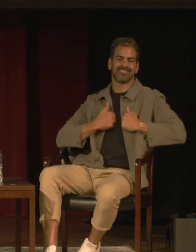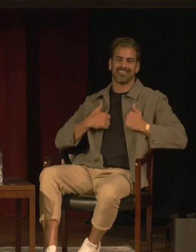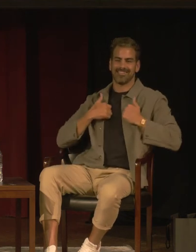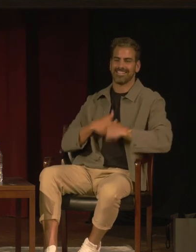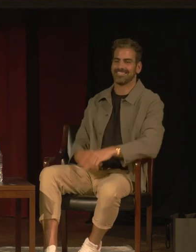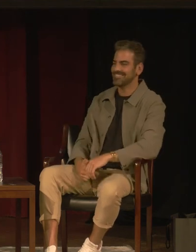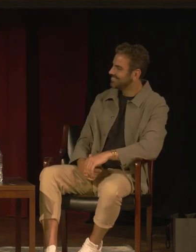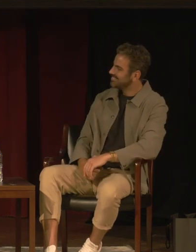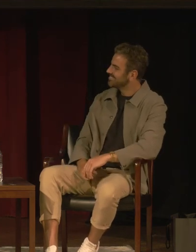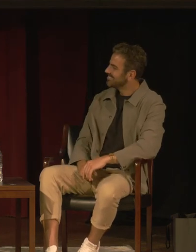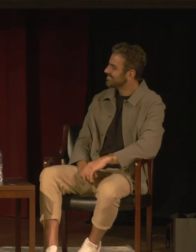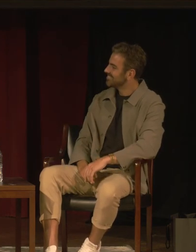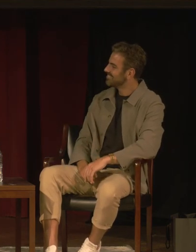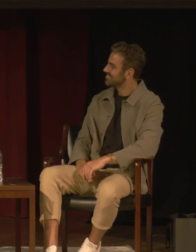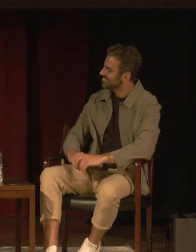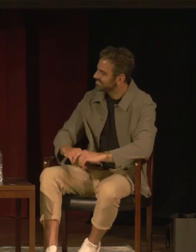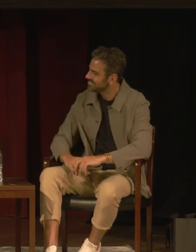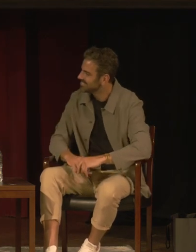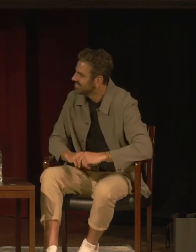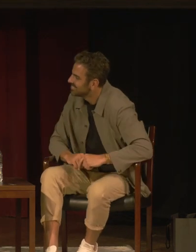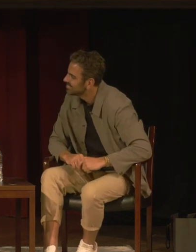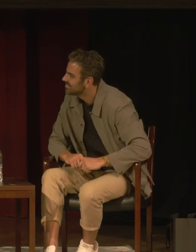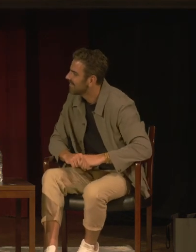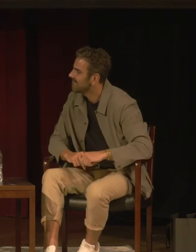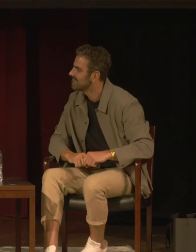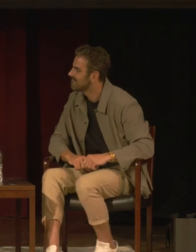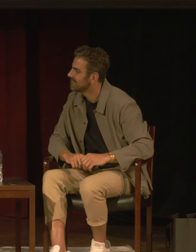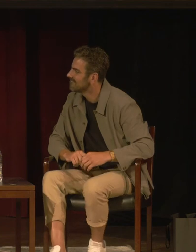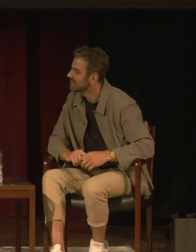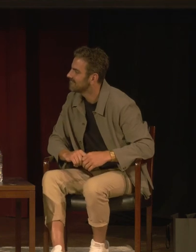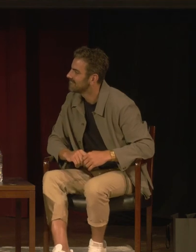Sorry! I'm sorry, but that was beautiful. Wonderful questions, everybody.